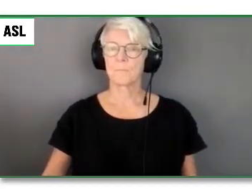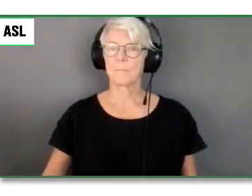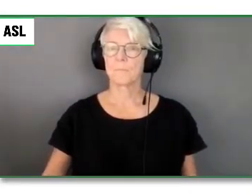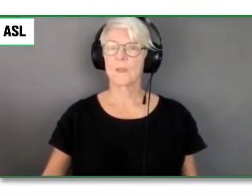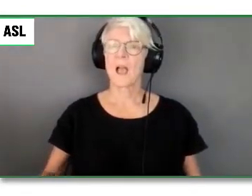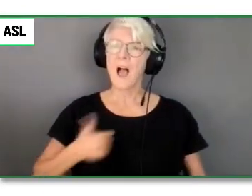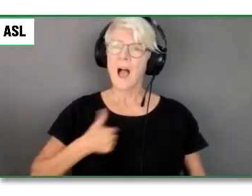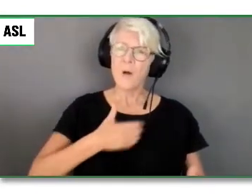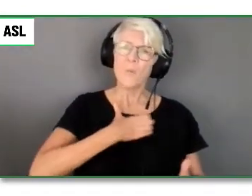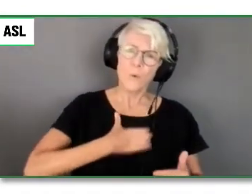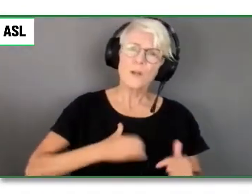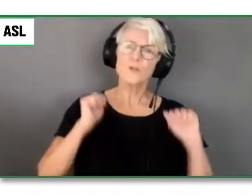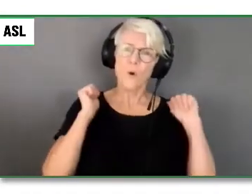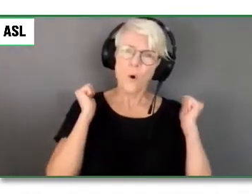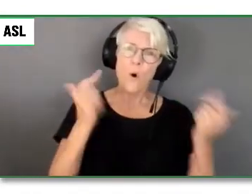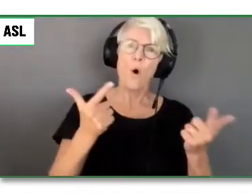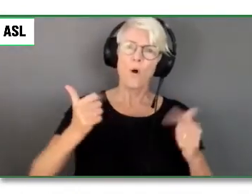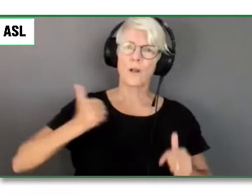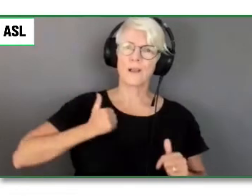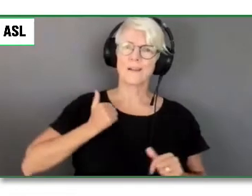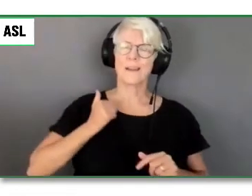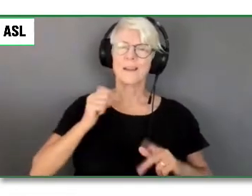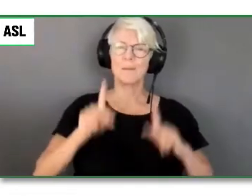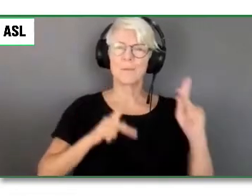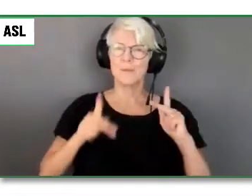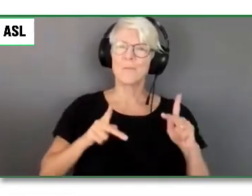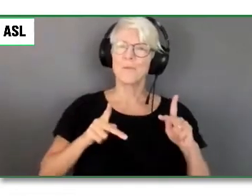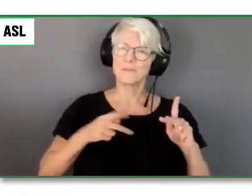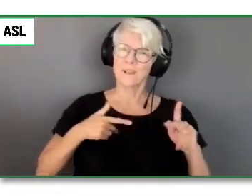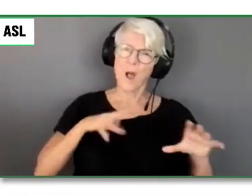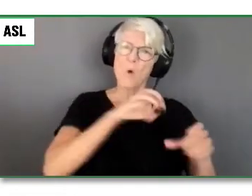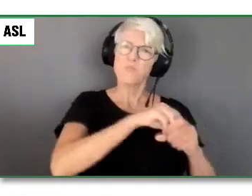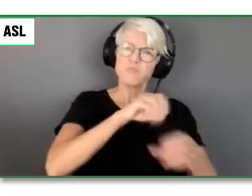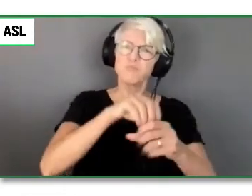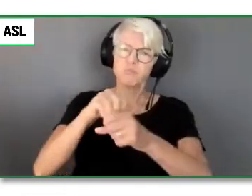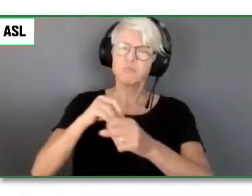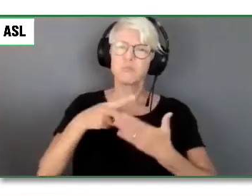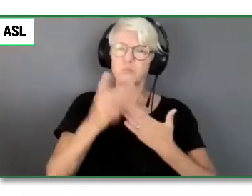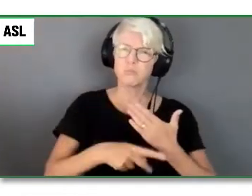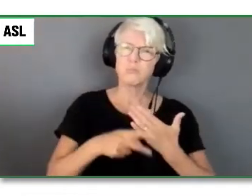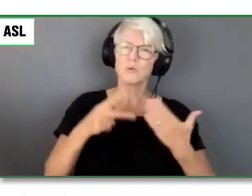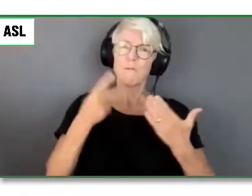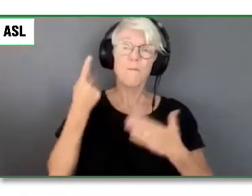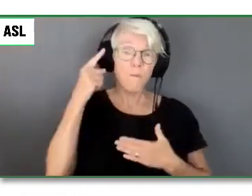groups that help people with disabilities enjoy the outdoors.